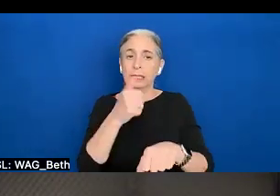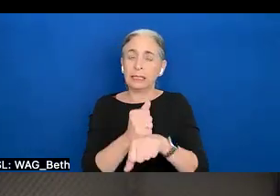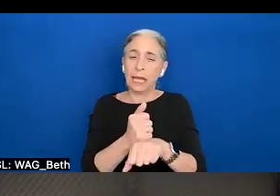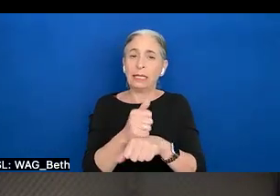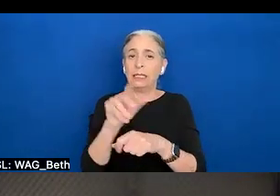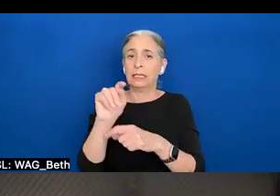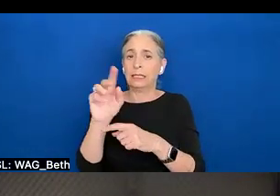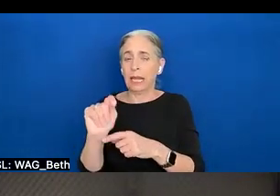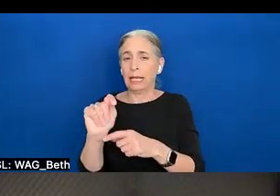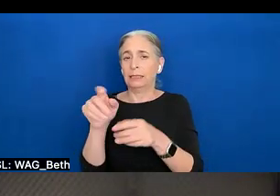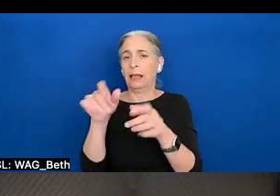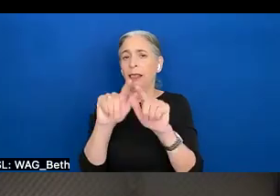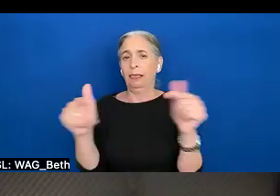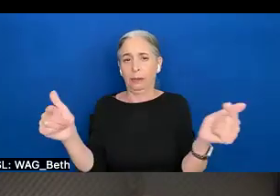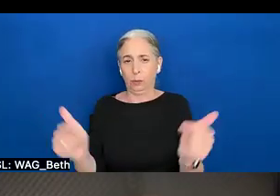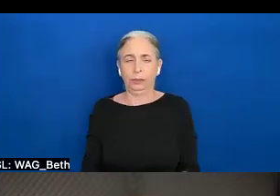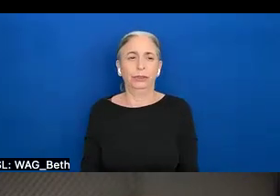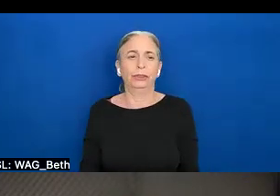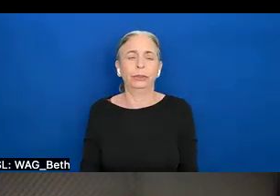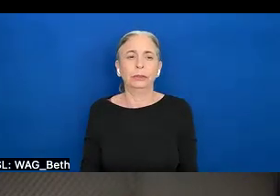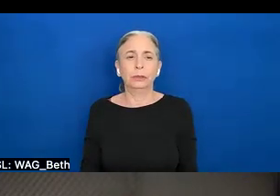set the text language.